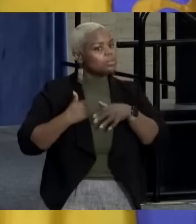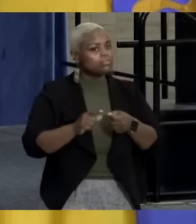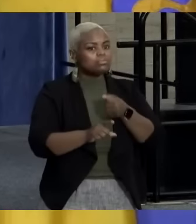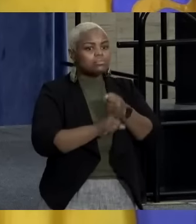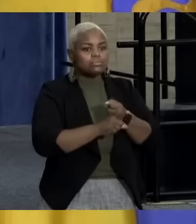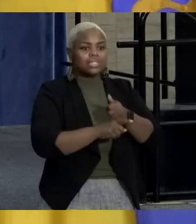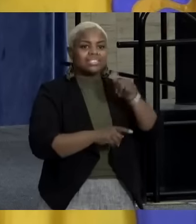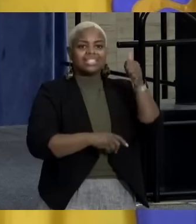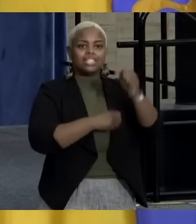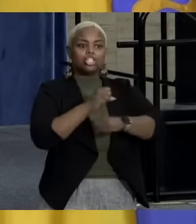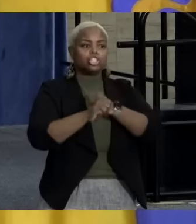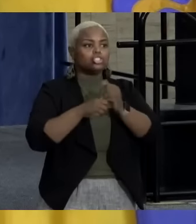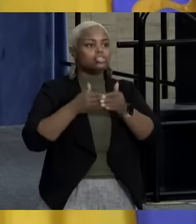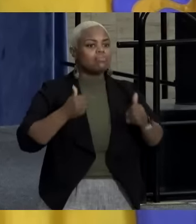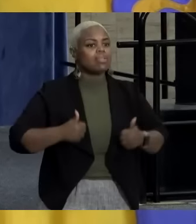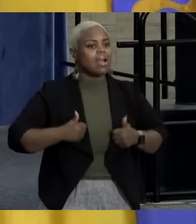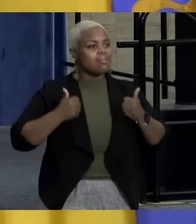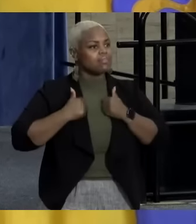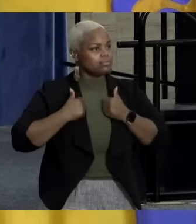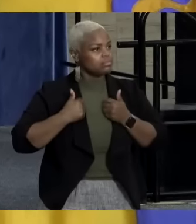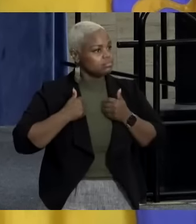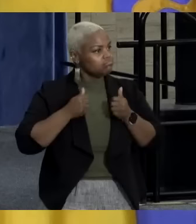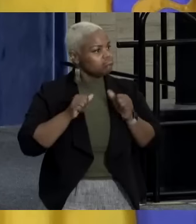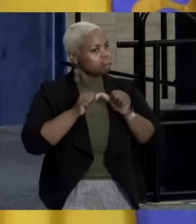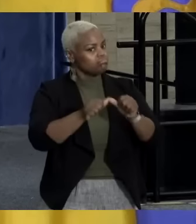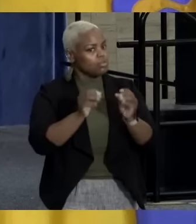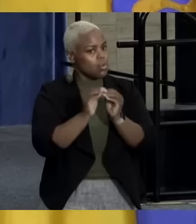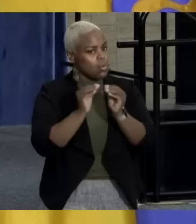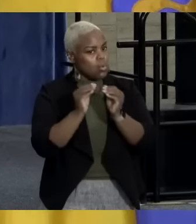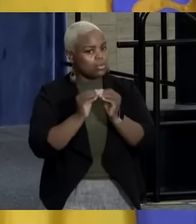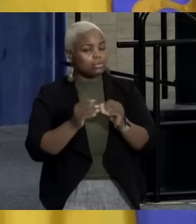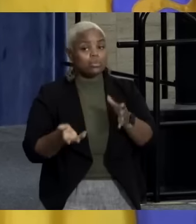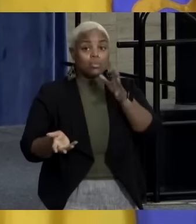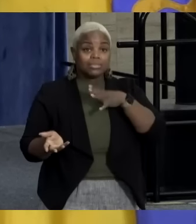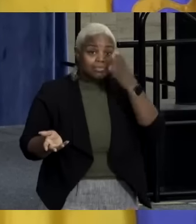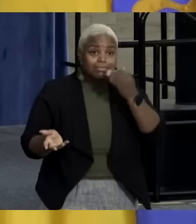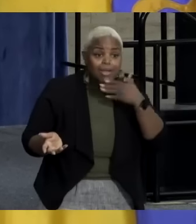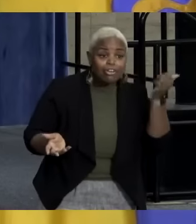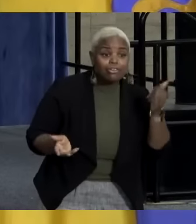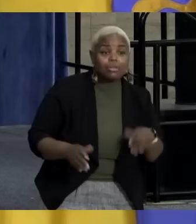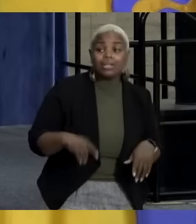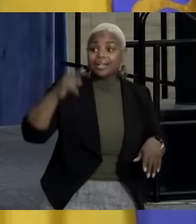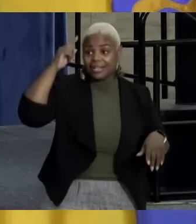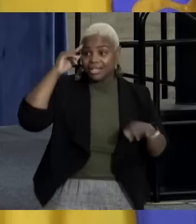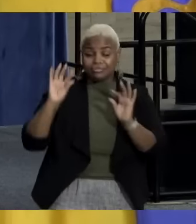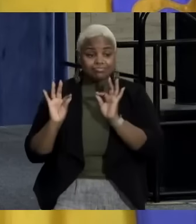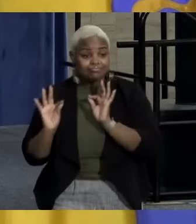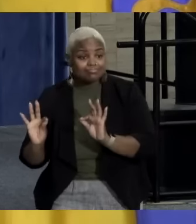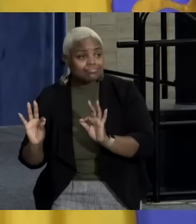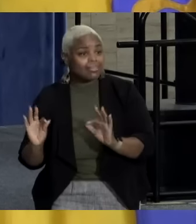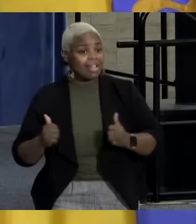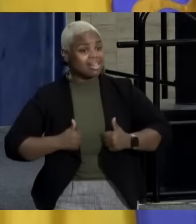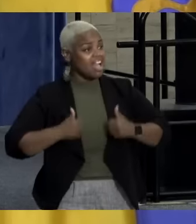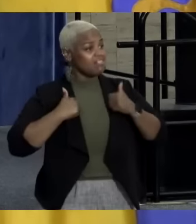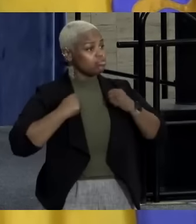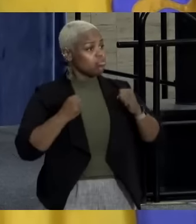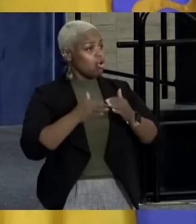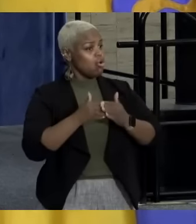It helps women sleep better, think more clearly, and live fuller, longer, and healthier lives. In